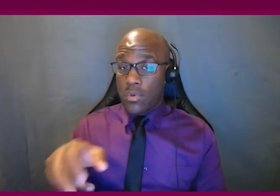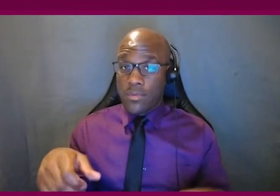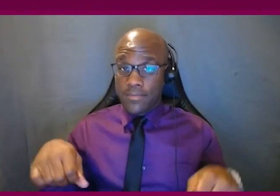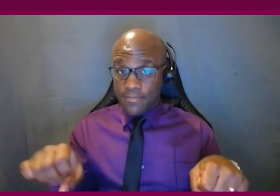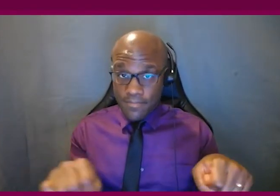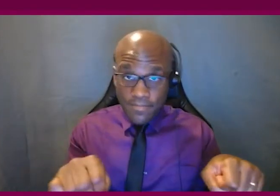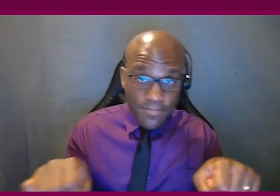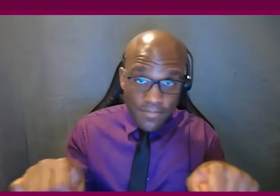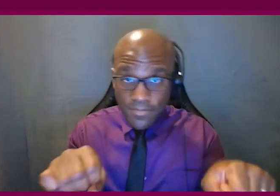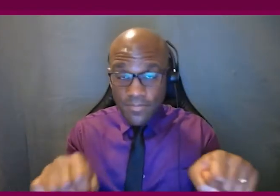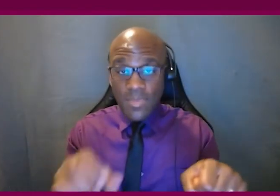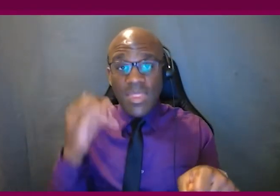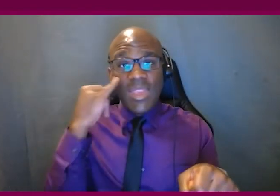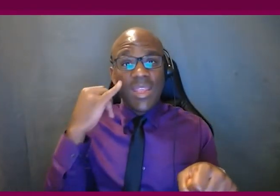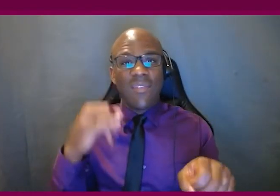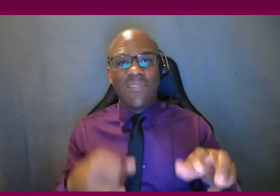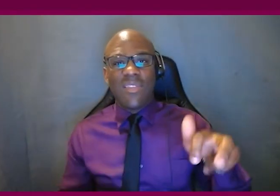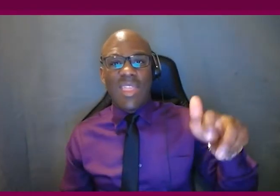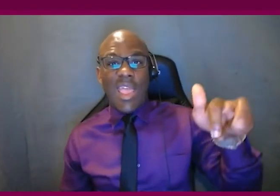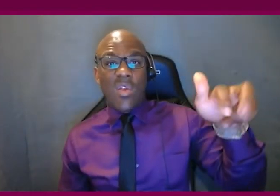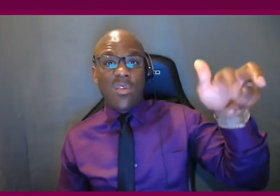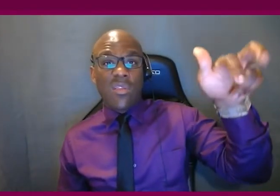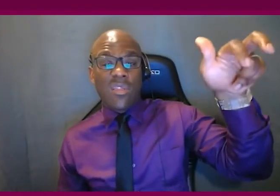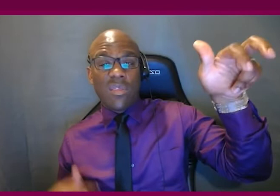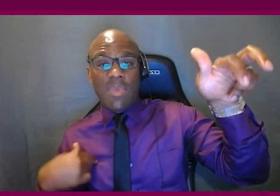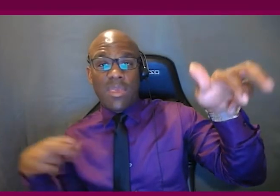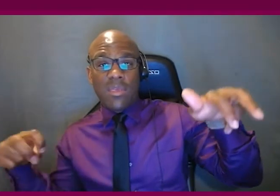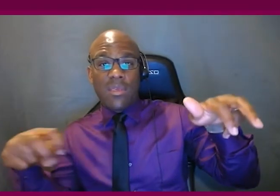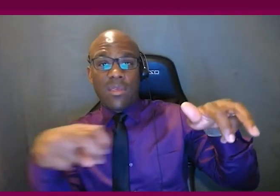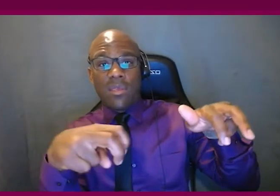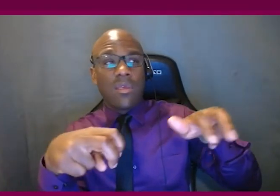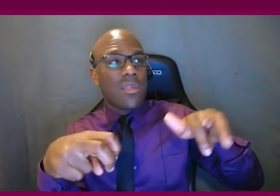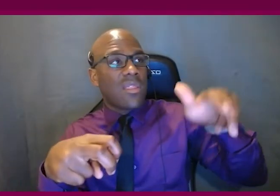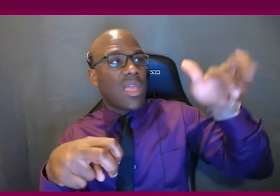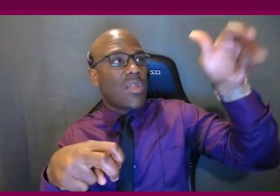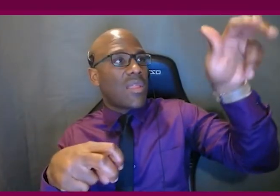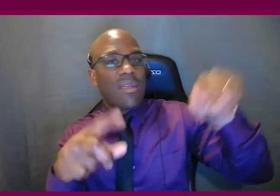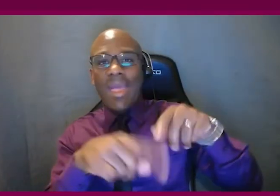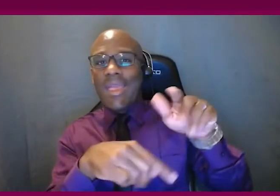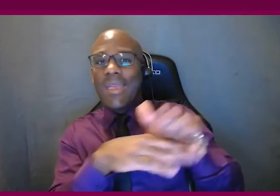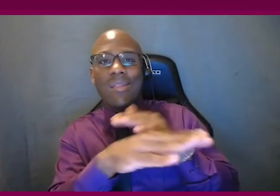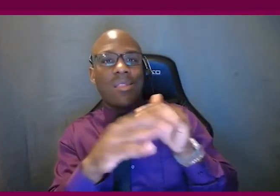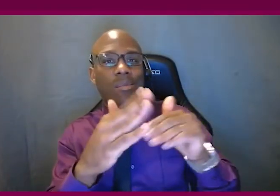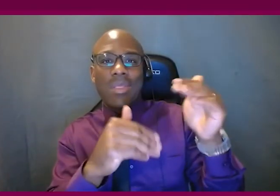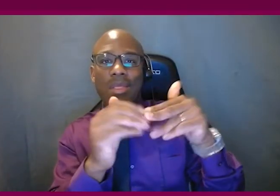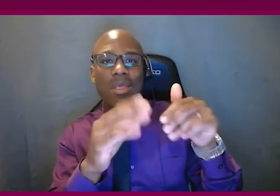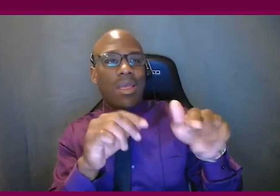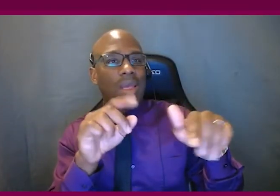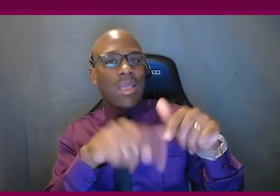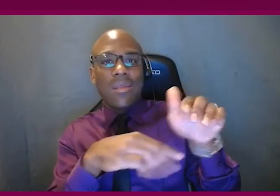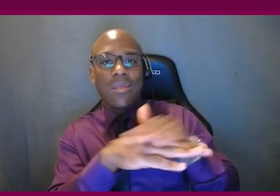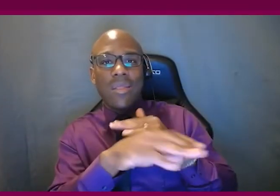Bri Beck: However, if that entrance had a ramp, or if that entrance had an elevator, I would be able to access it.